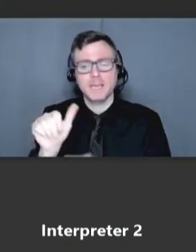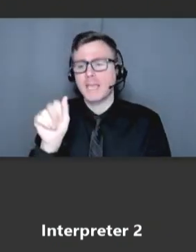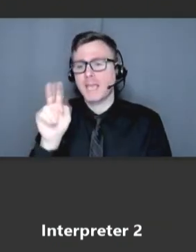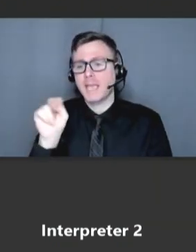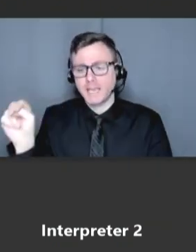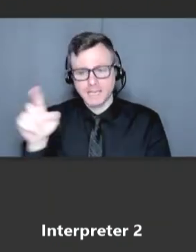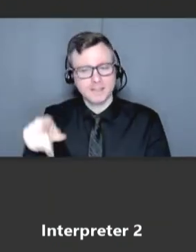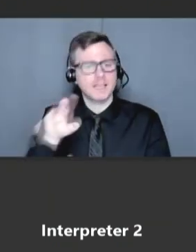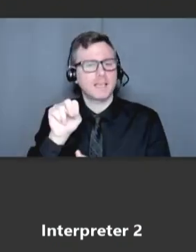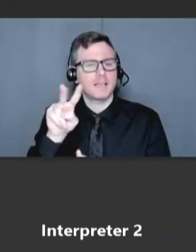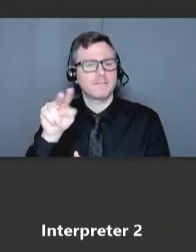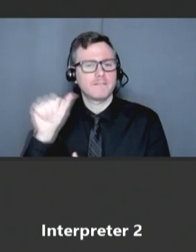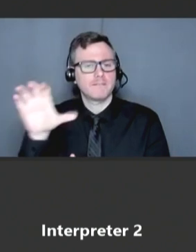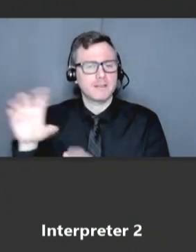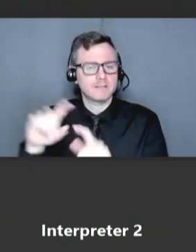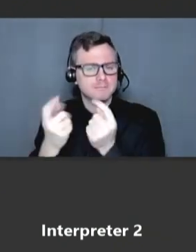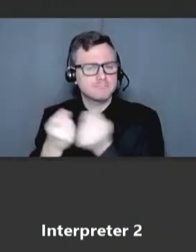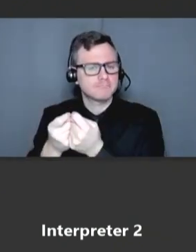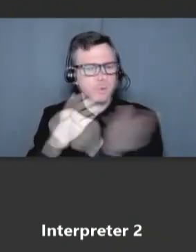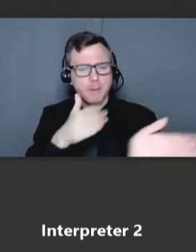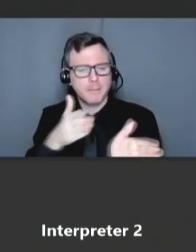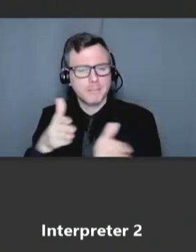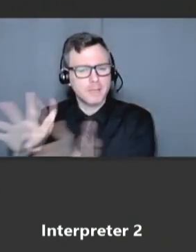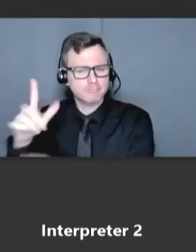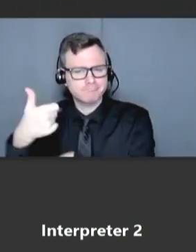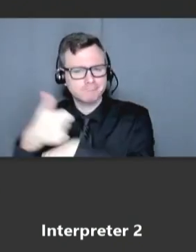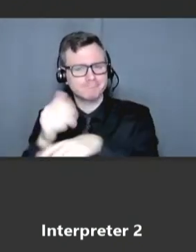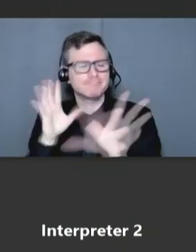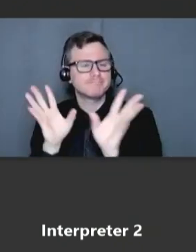for your work in planning this meeting and supporting the committee throughout the year.